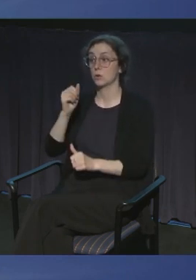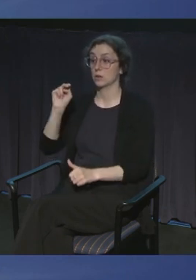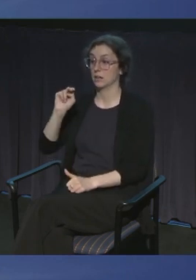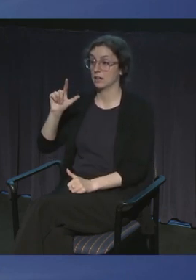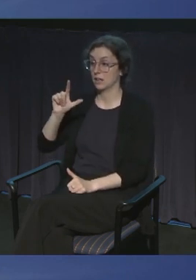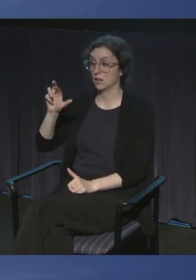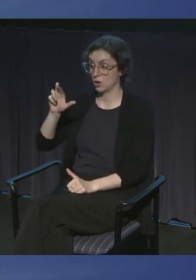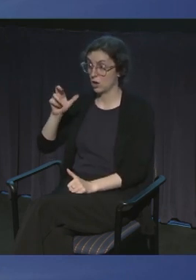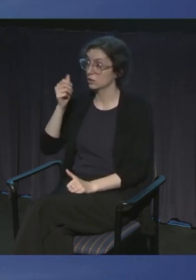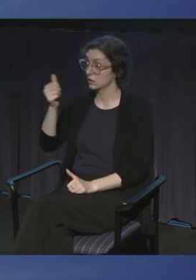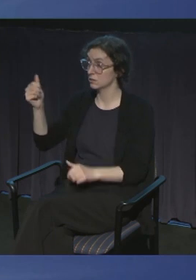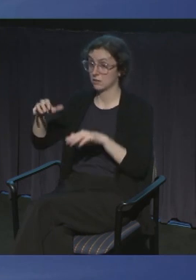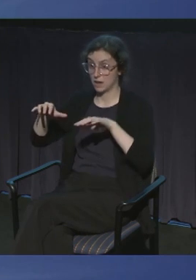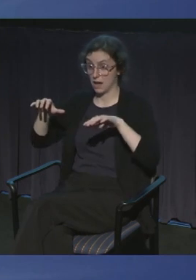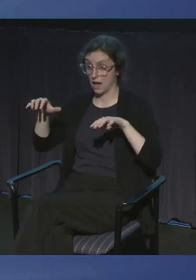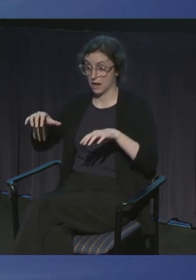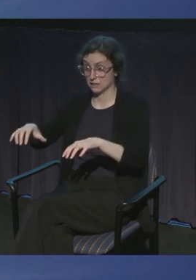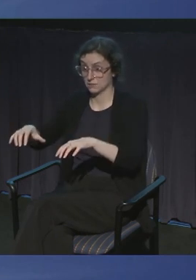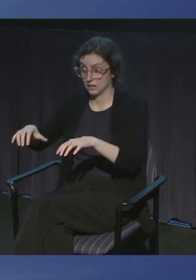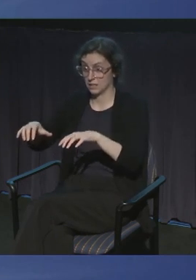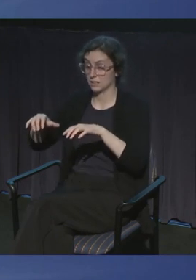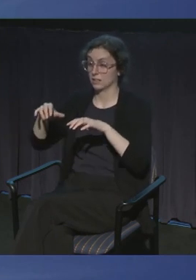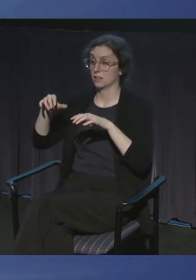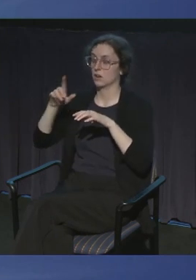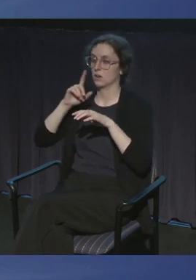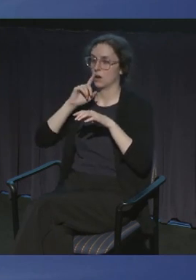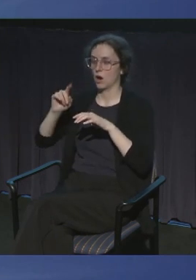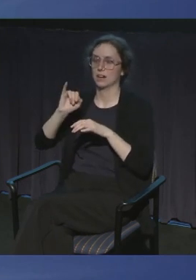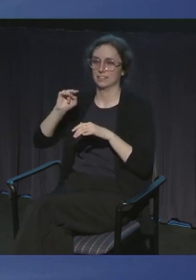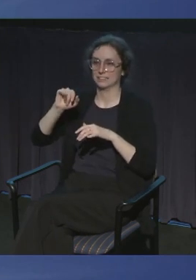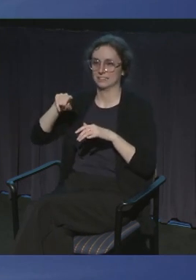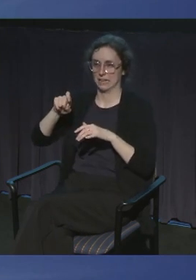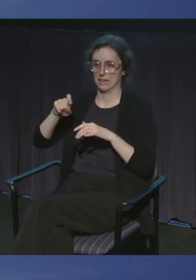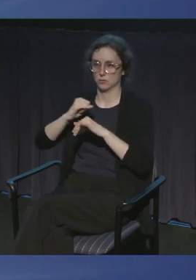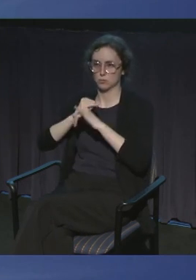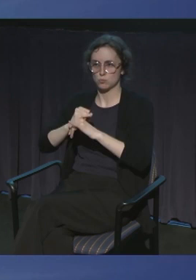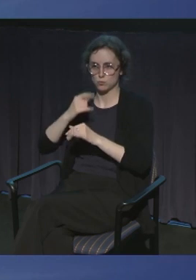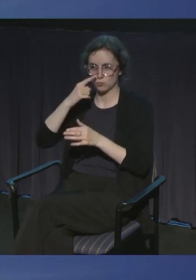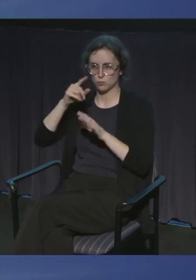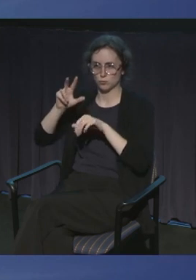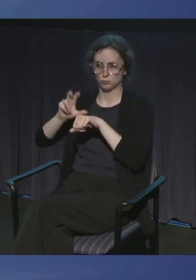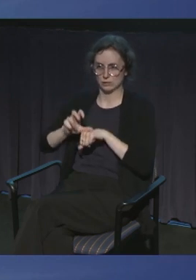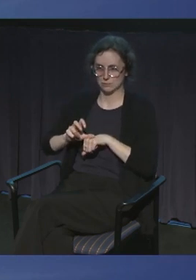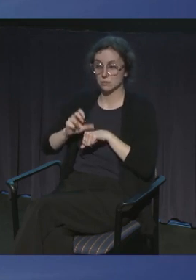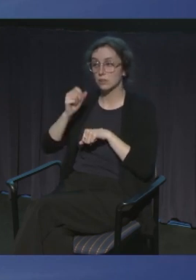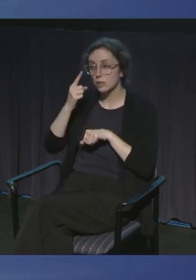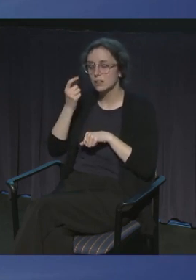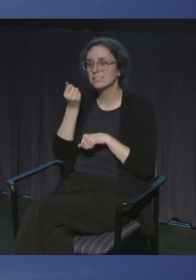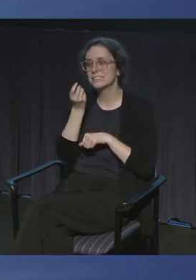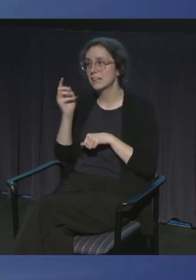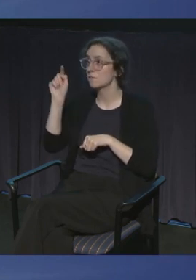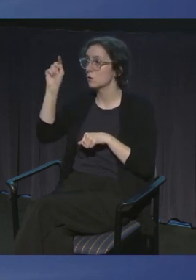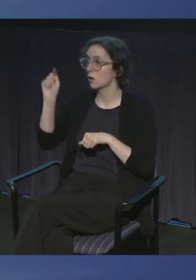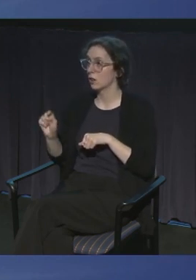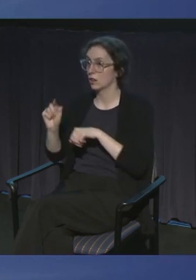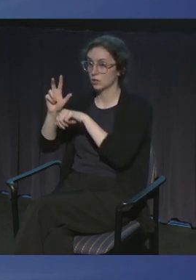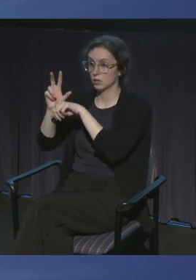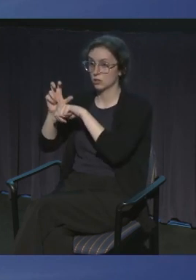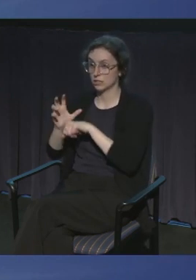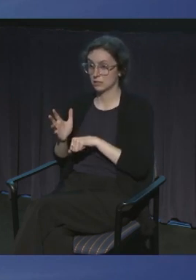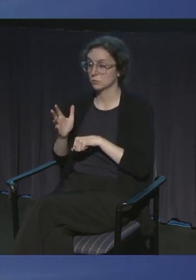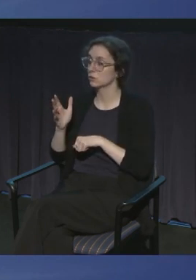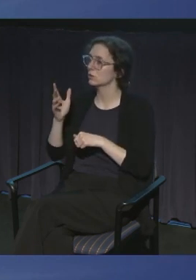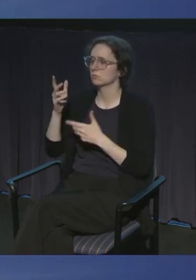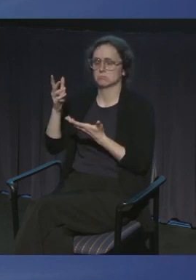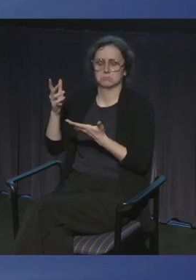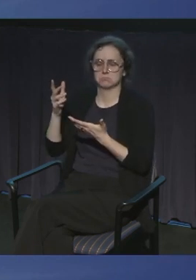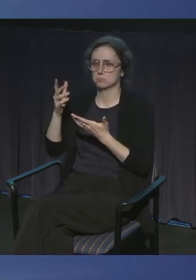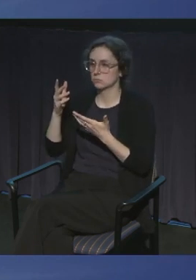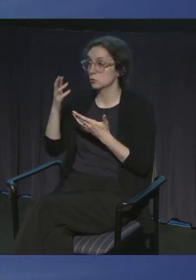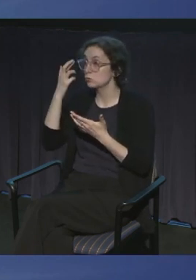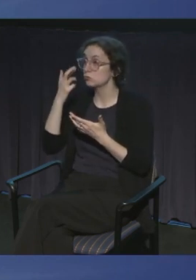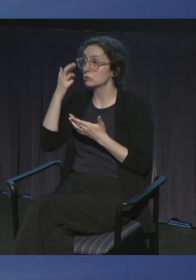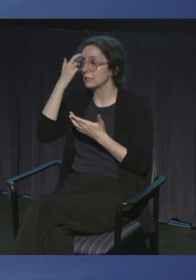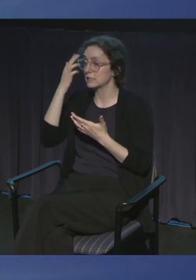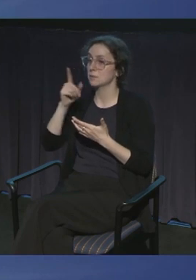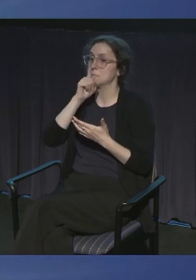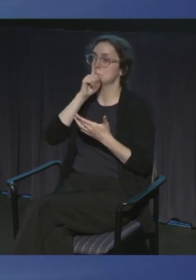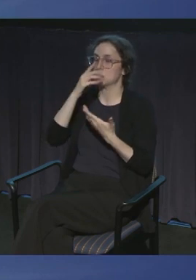MANY OF THE NLRS ACTIVATE